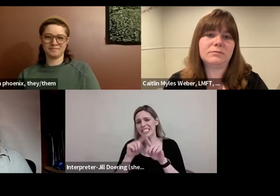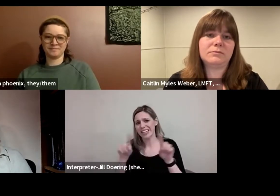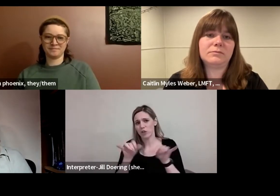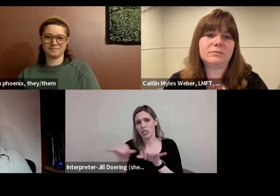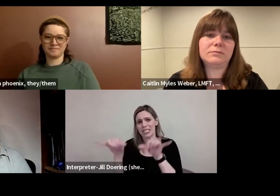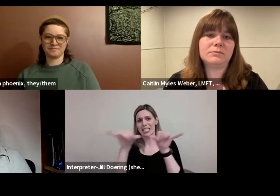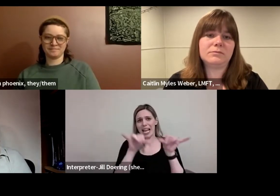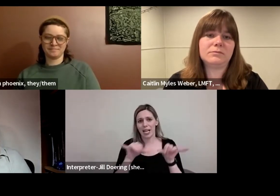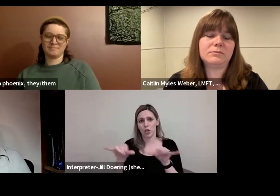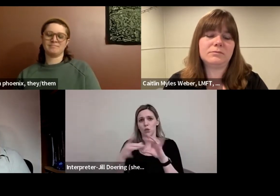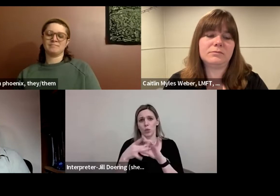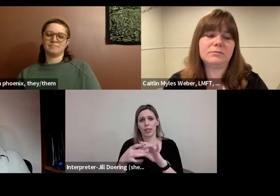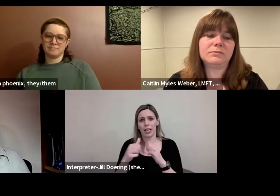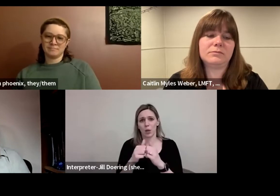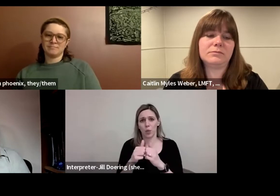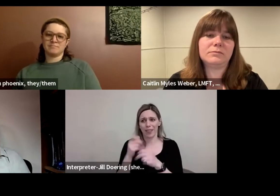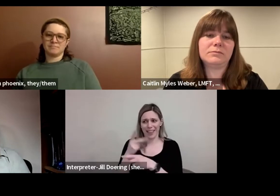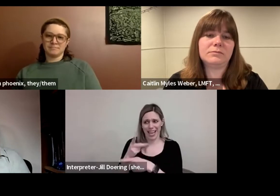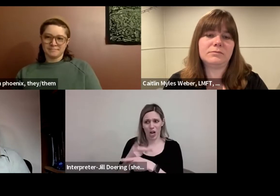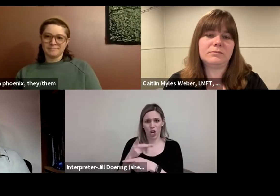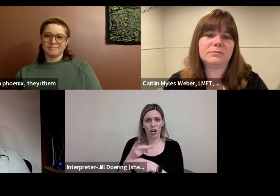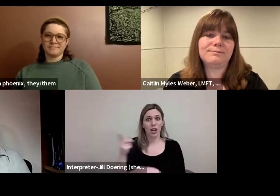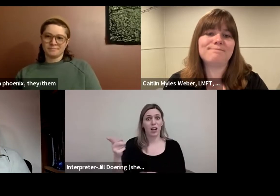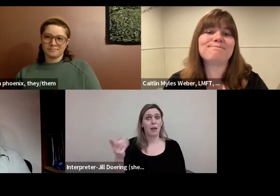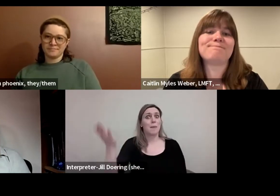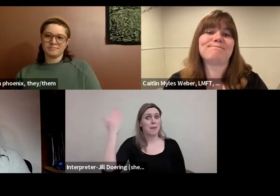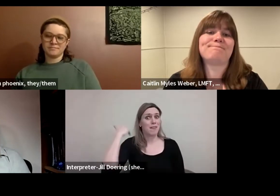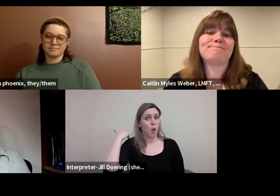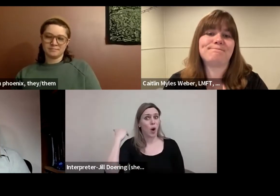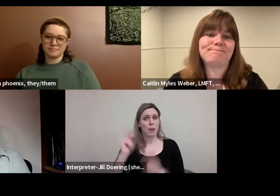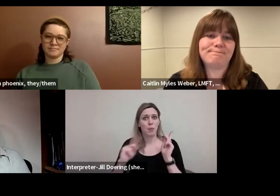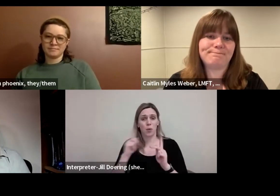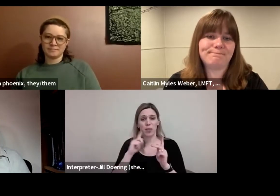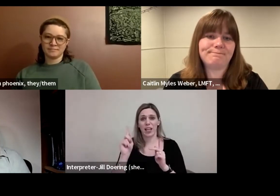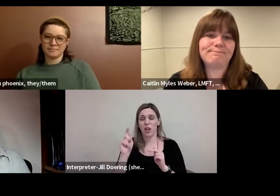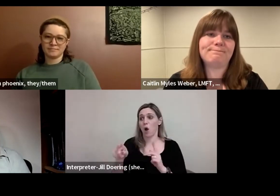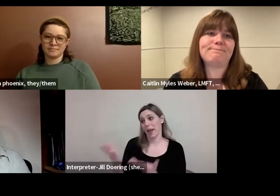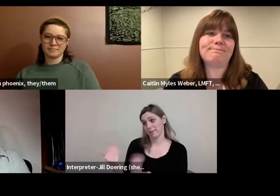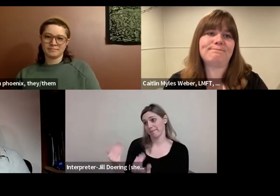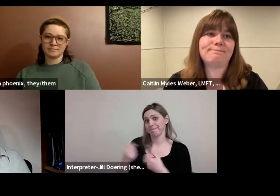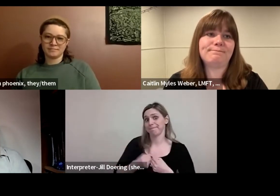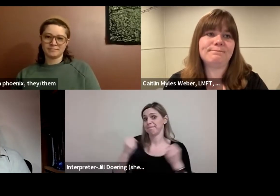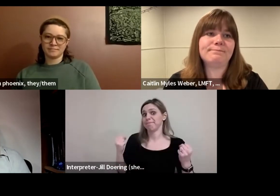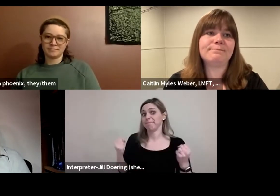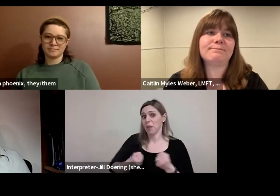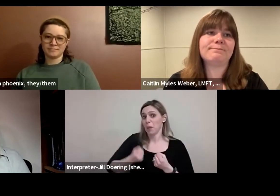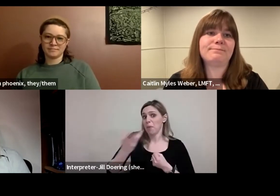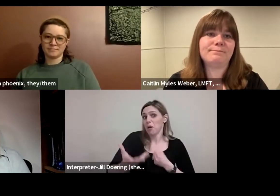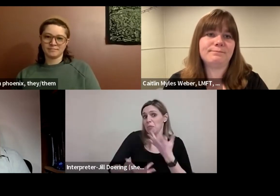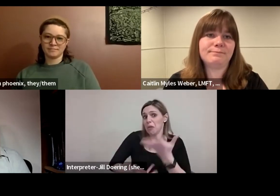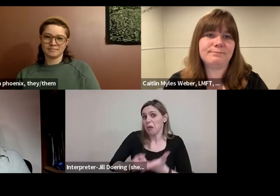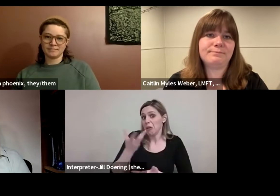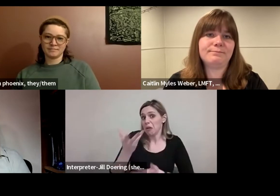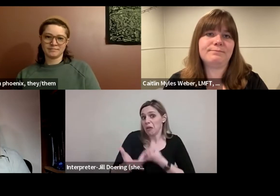on people needing to spill their guts basically before somebody would write a letter or do something affirming or help them change their name